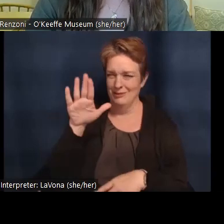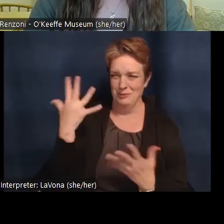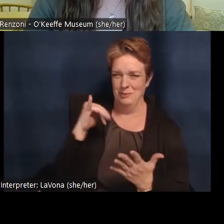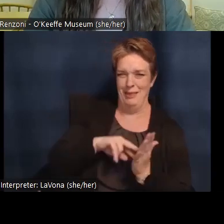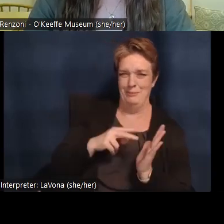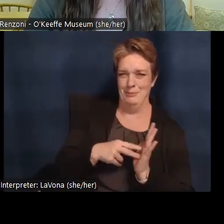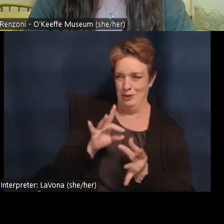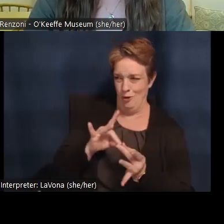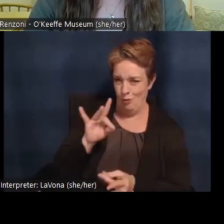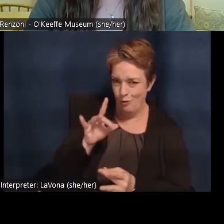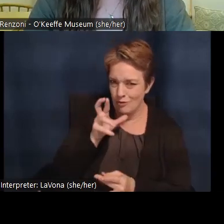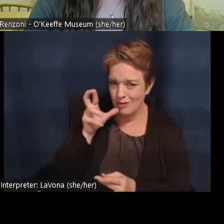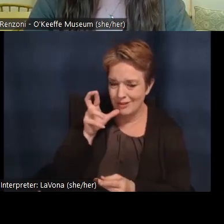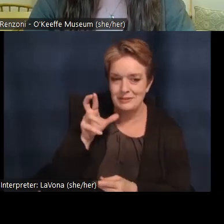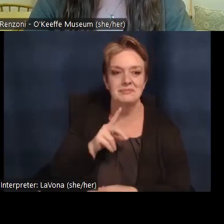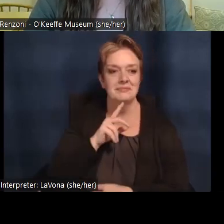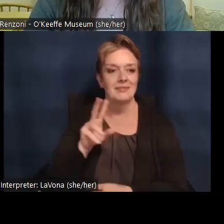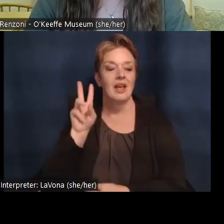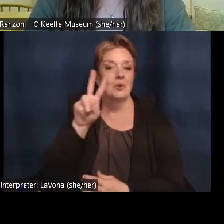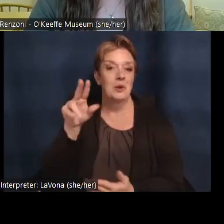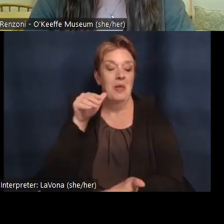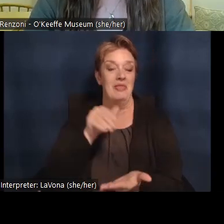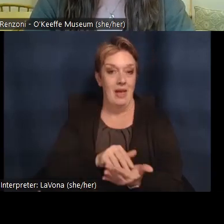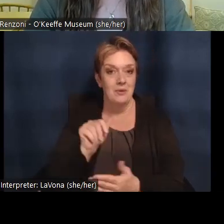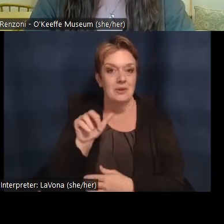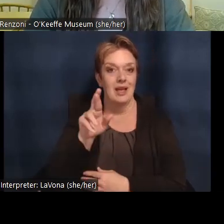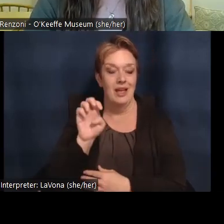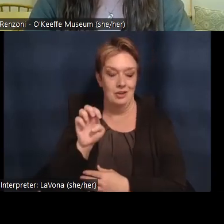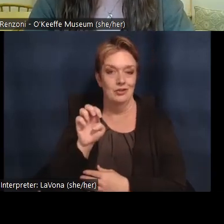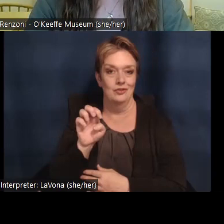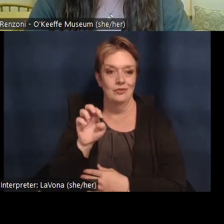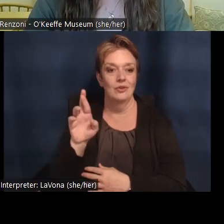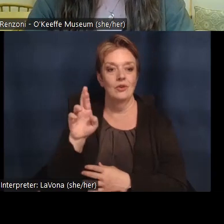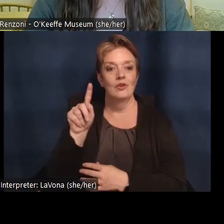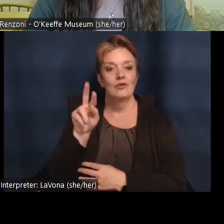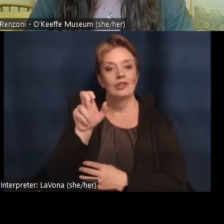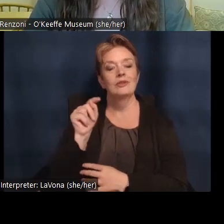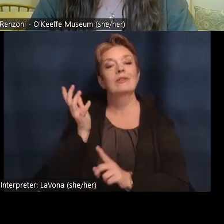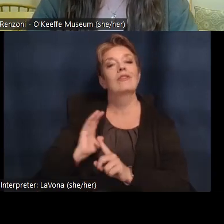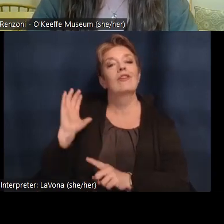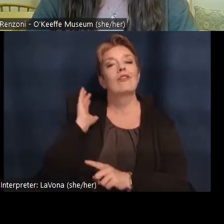Ghost Ranch is a 22,000-acre retreat center and former dude ranch that's right outside Abiquiú.